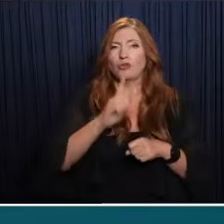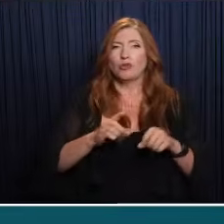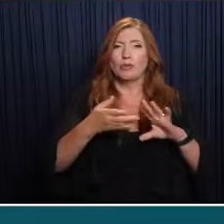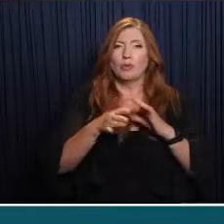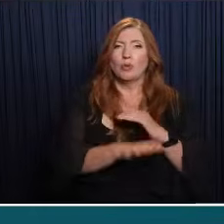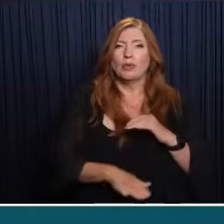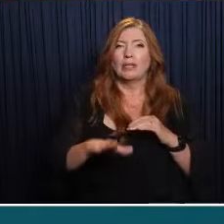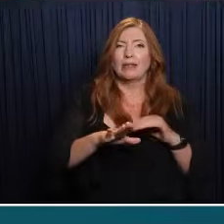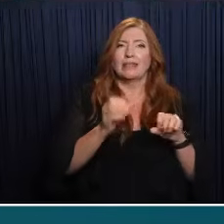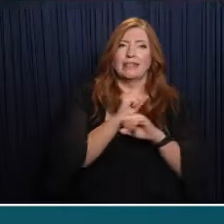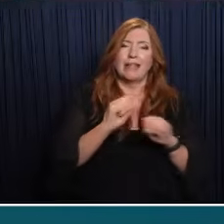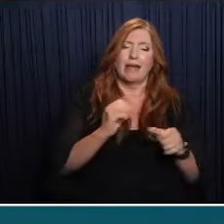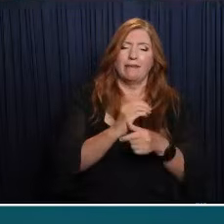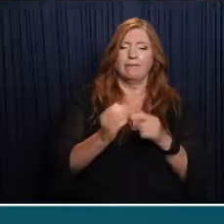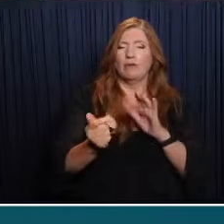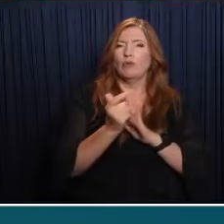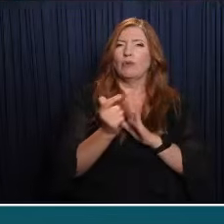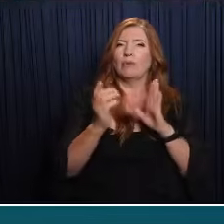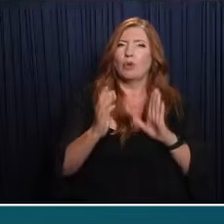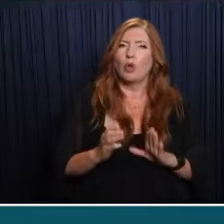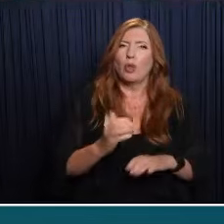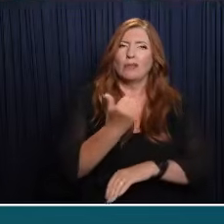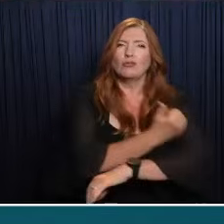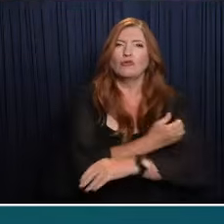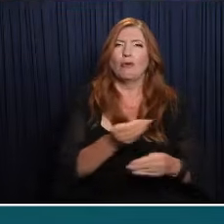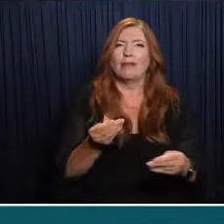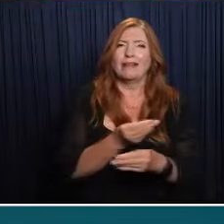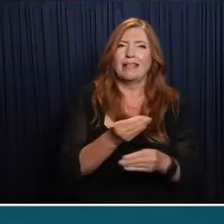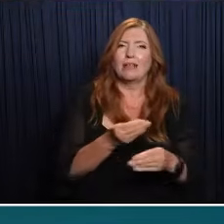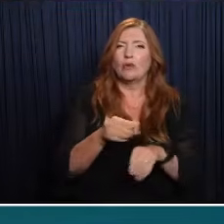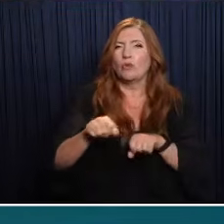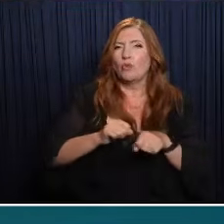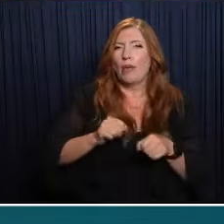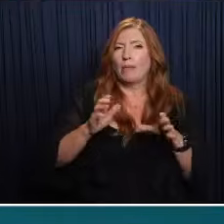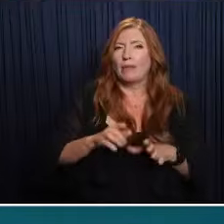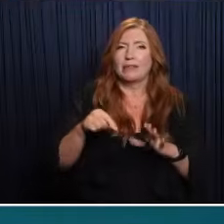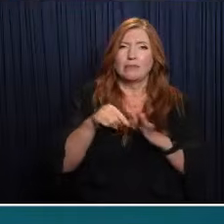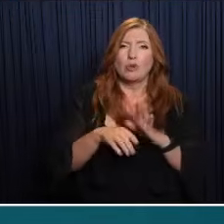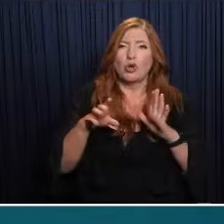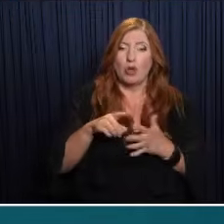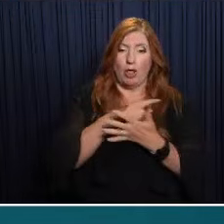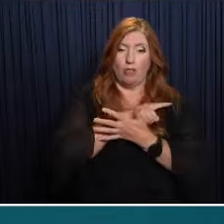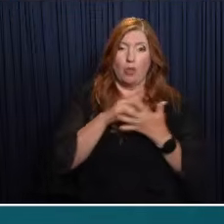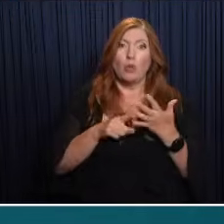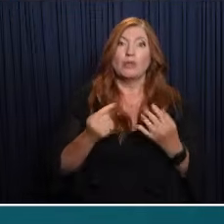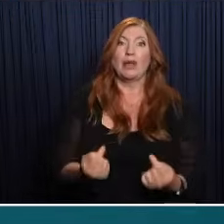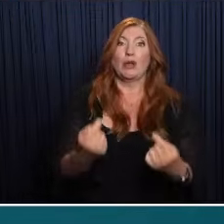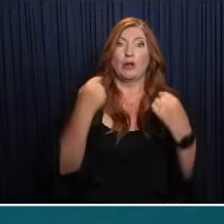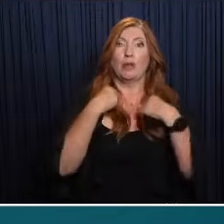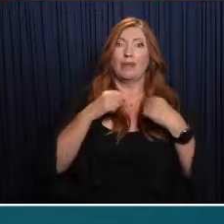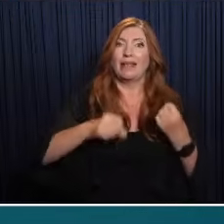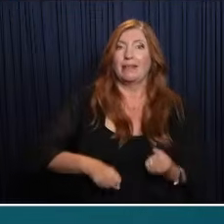IT IS GETTING Y IN TING UGL.